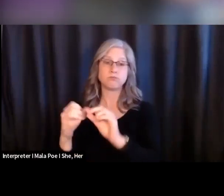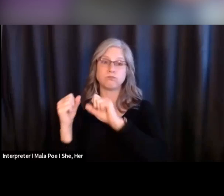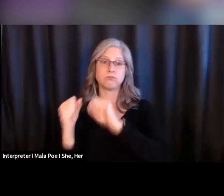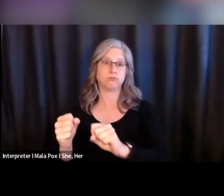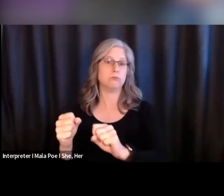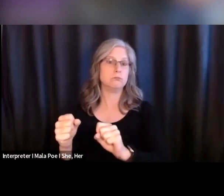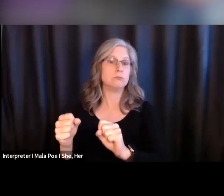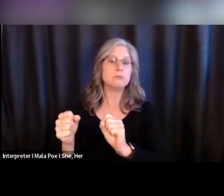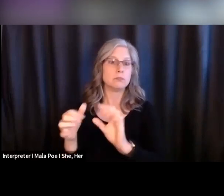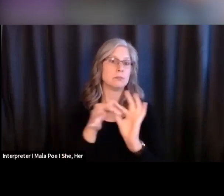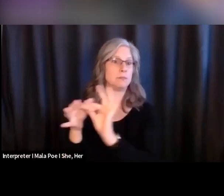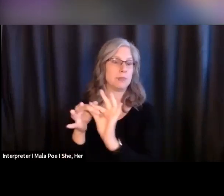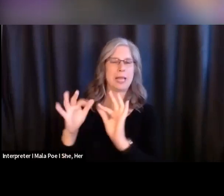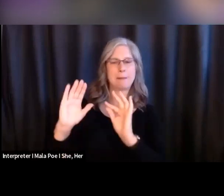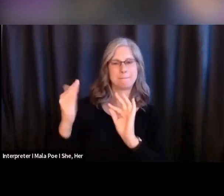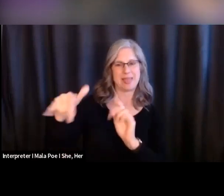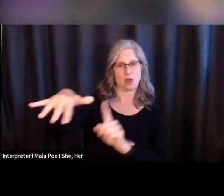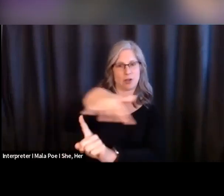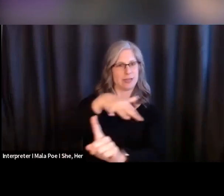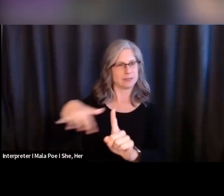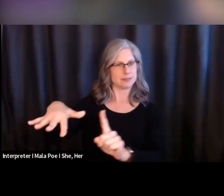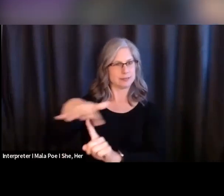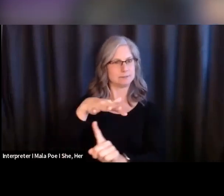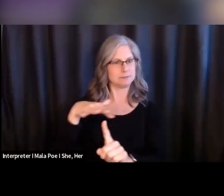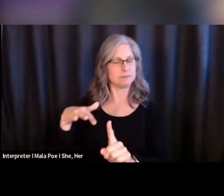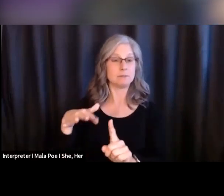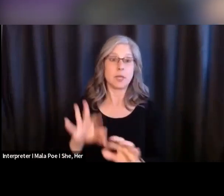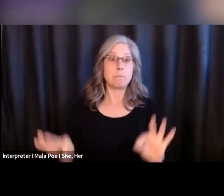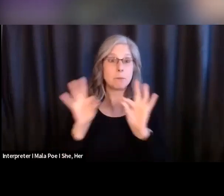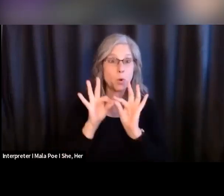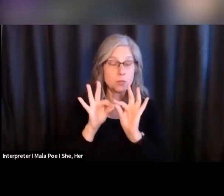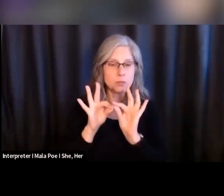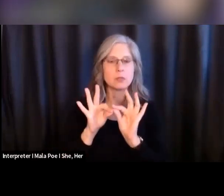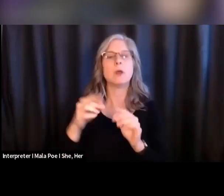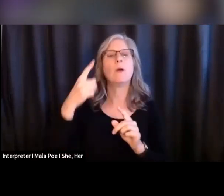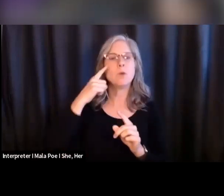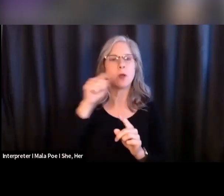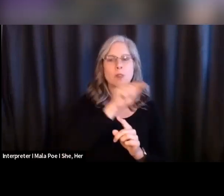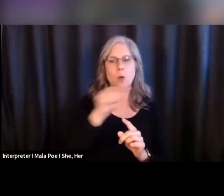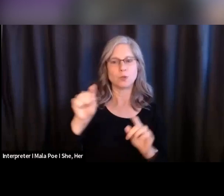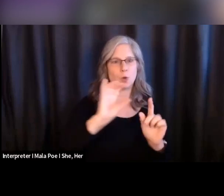So, it seems like that context itself is important- at least for the cultures that we’ve looked at it.